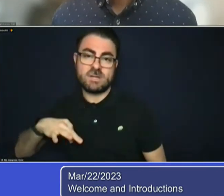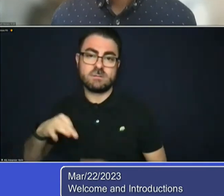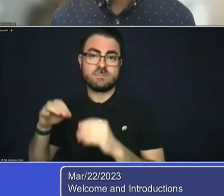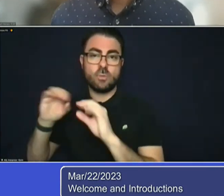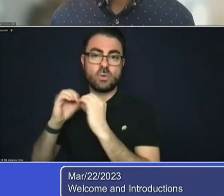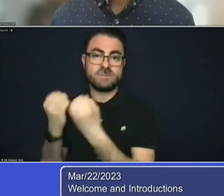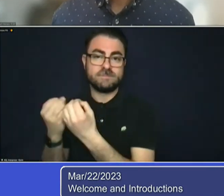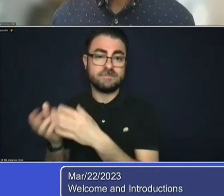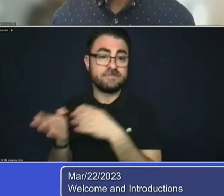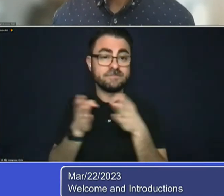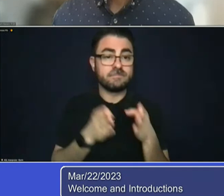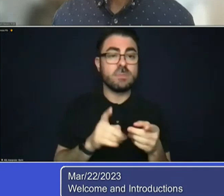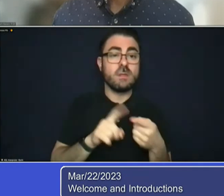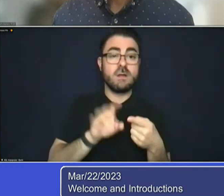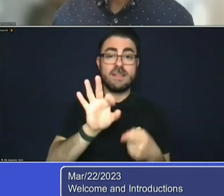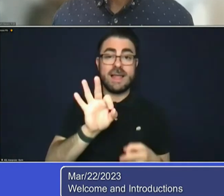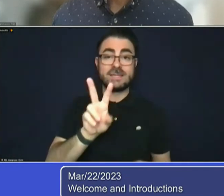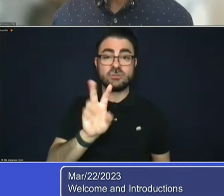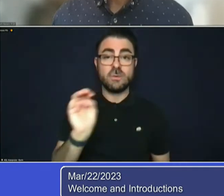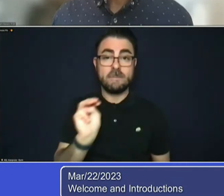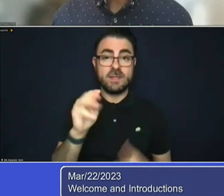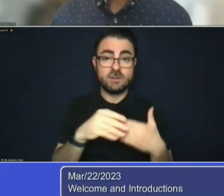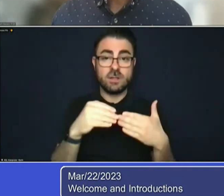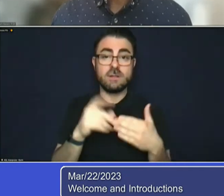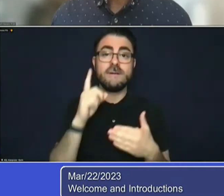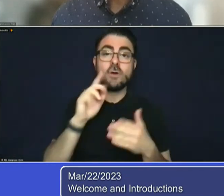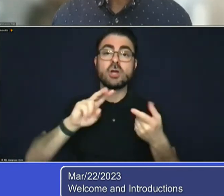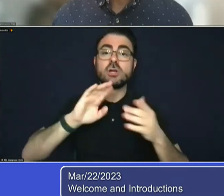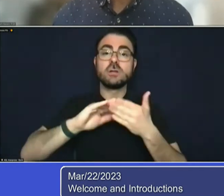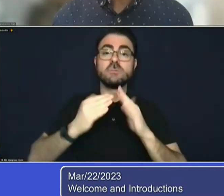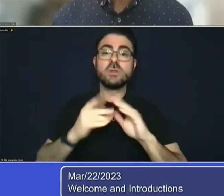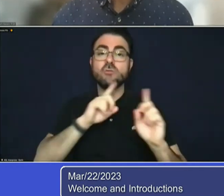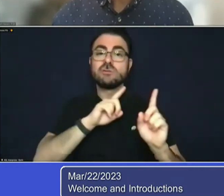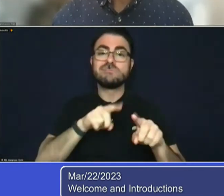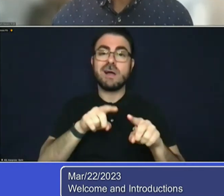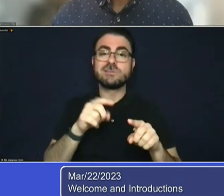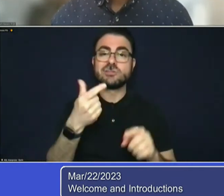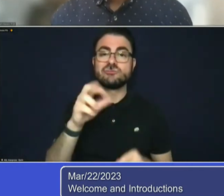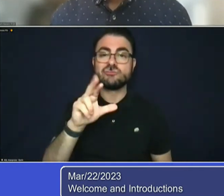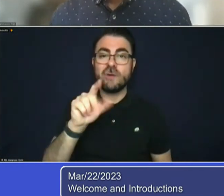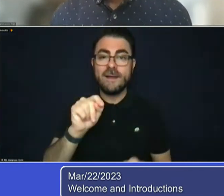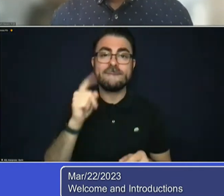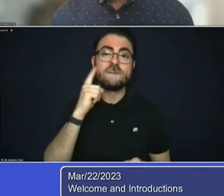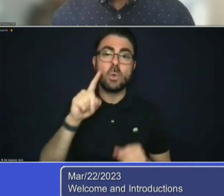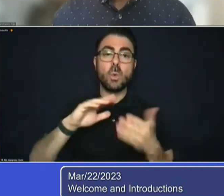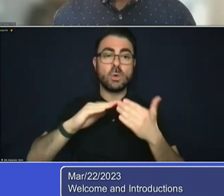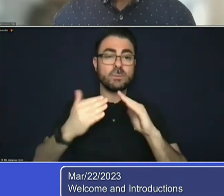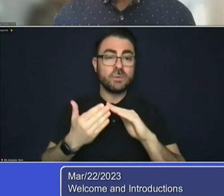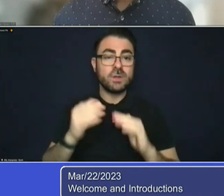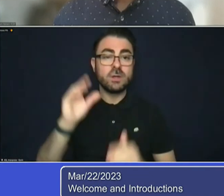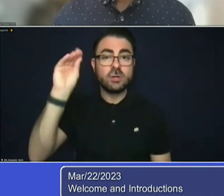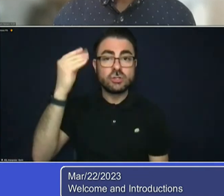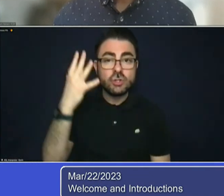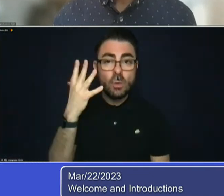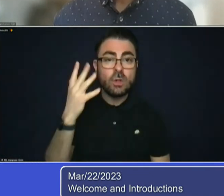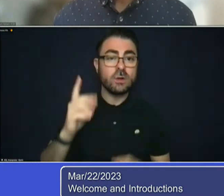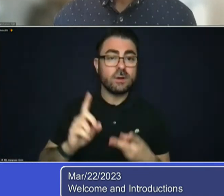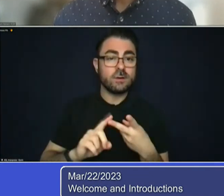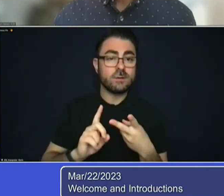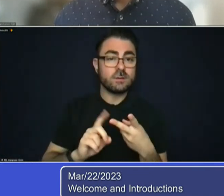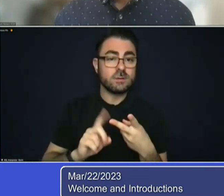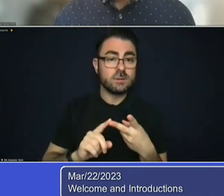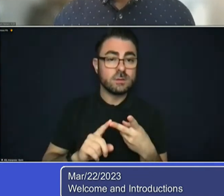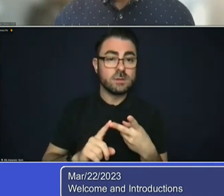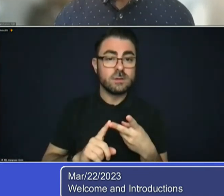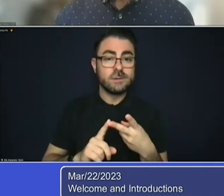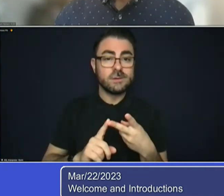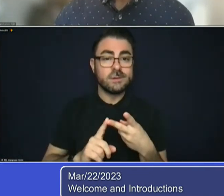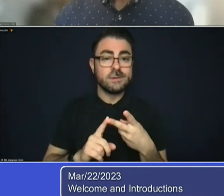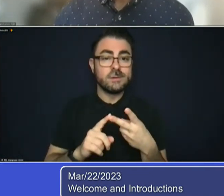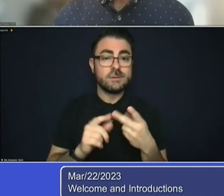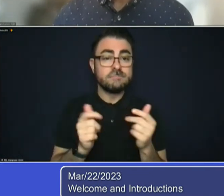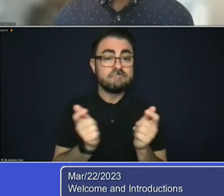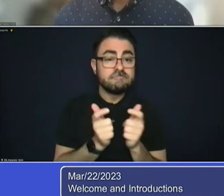RESPONSIVE GRANTS.